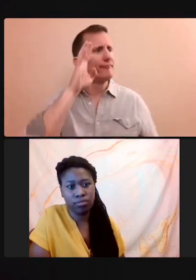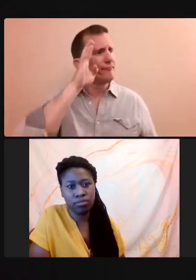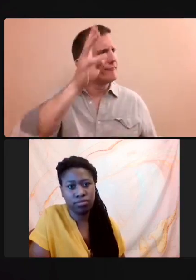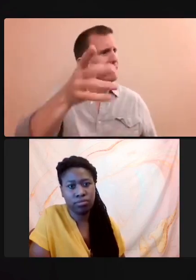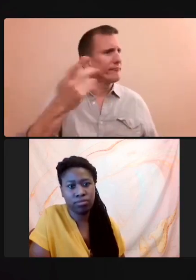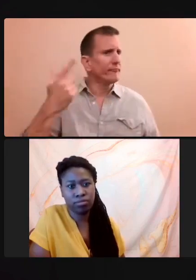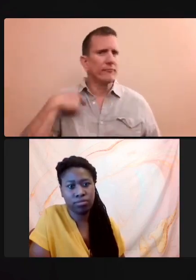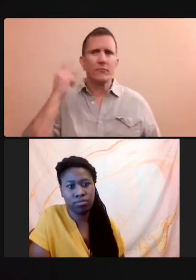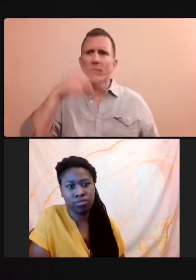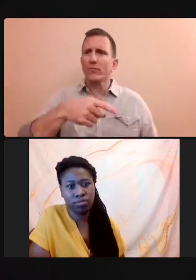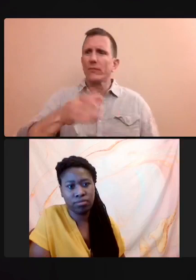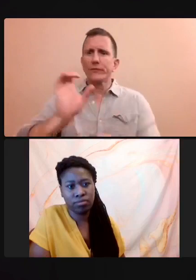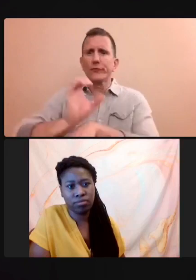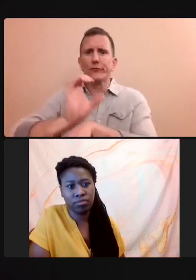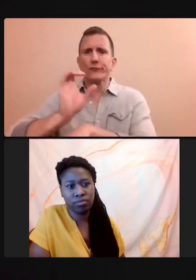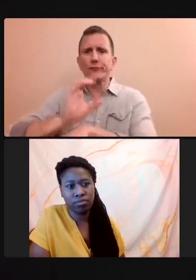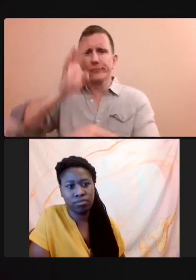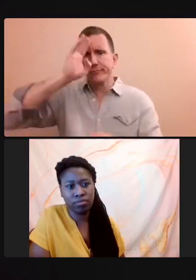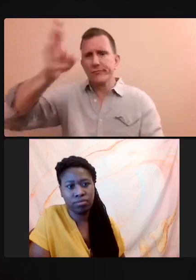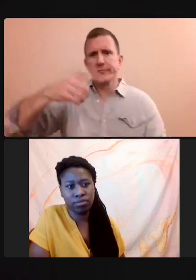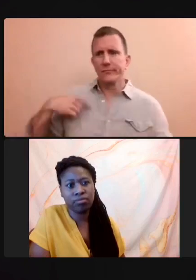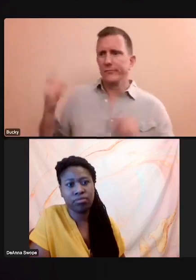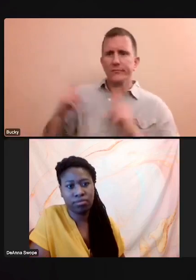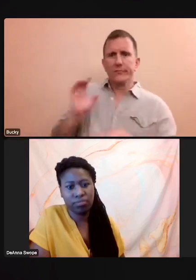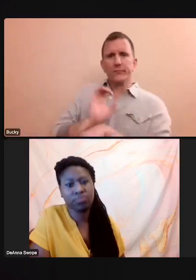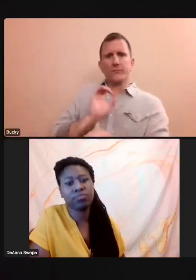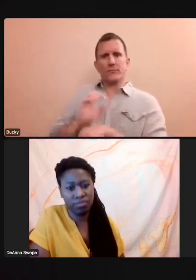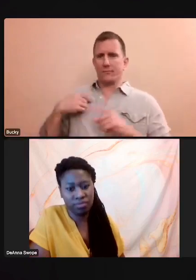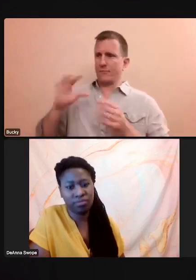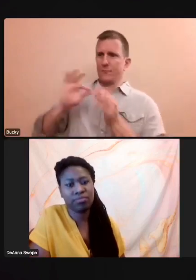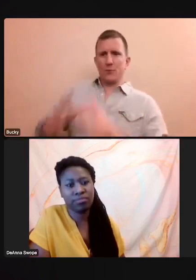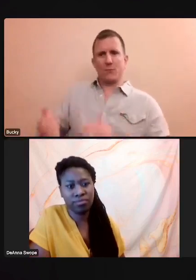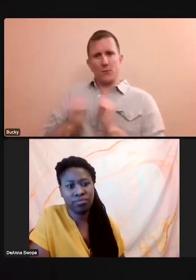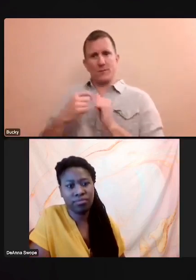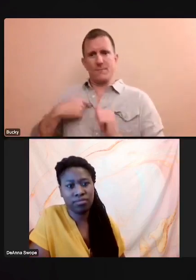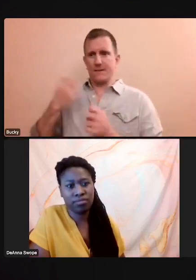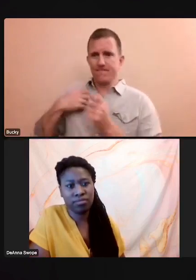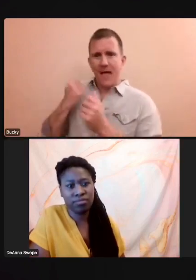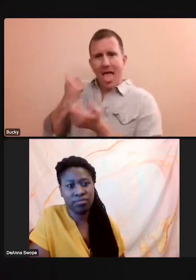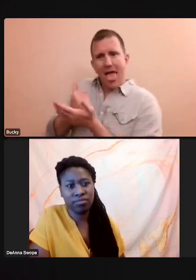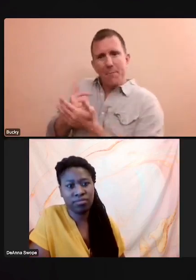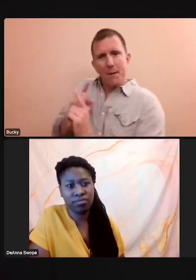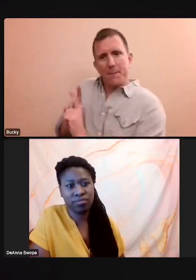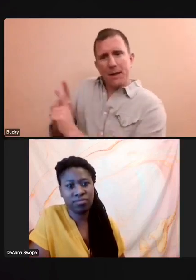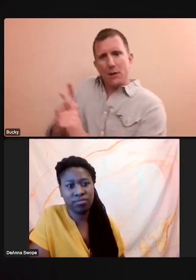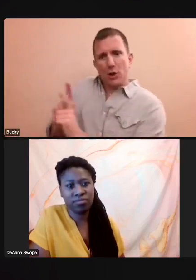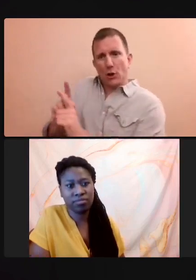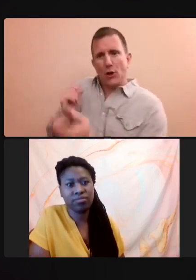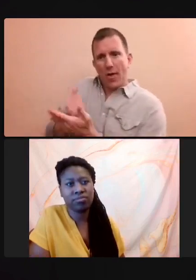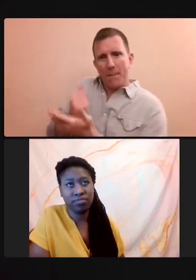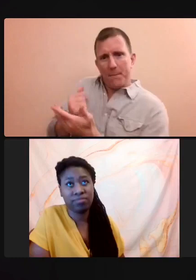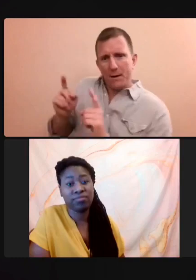what you're able to actually see what's going on by reading the captions. So you're actually hearing the message via captions.